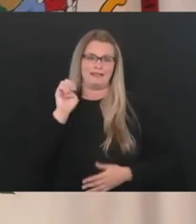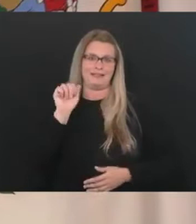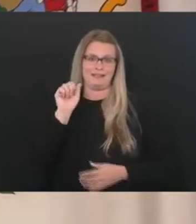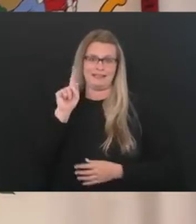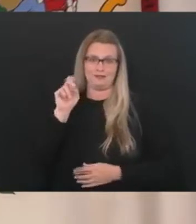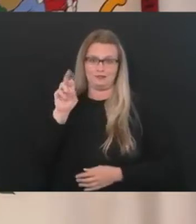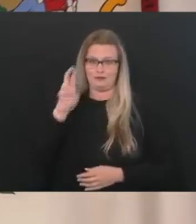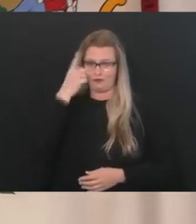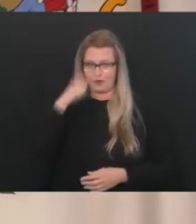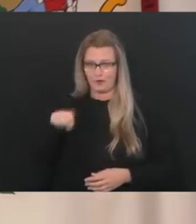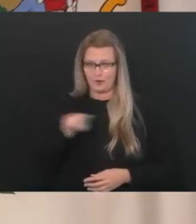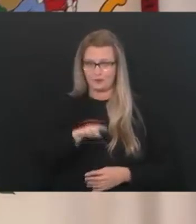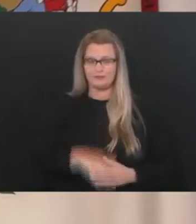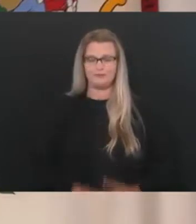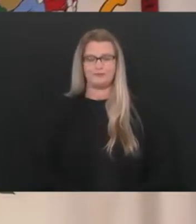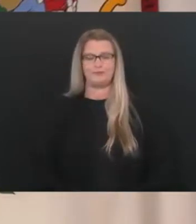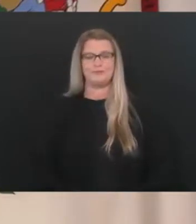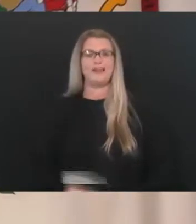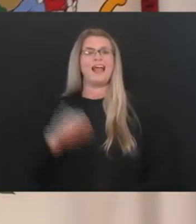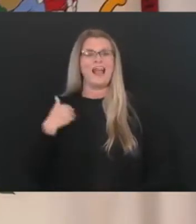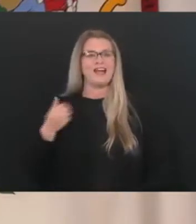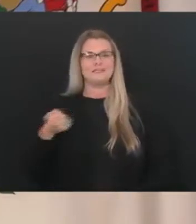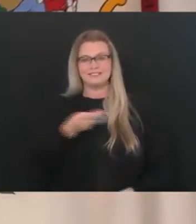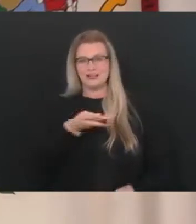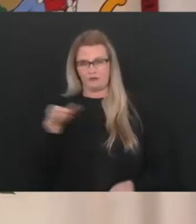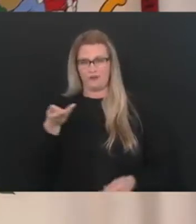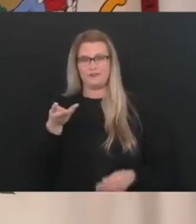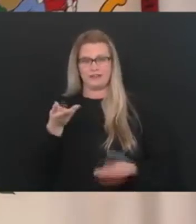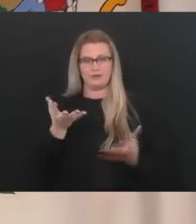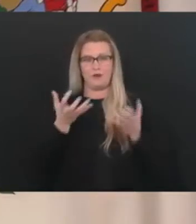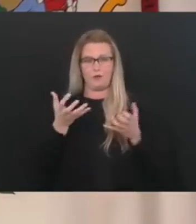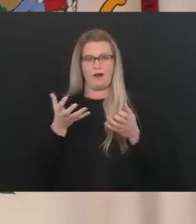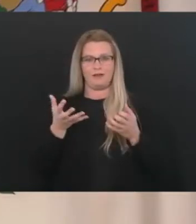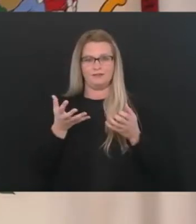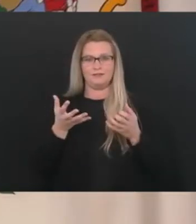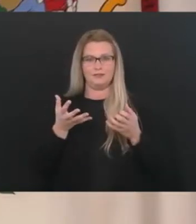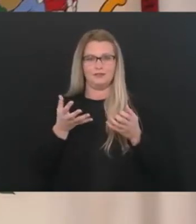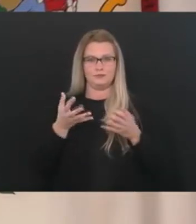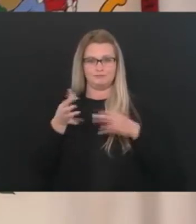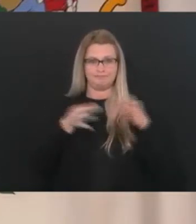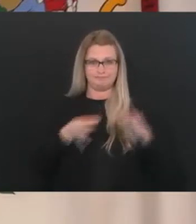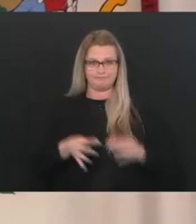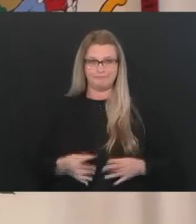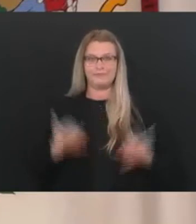SO, AGAIN, I JUST WISH EVERYBODY A REALLY HAPPY EASTER. WE'VE GOT SEVERAL THINGS TO